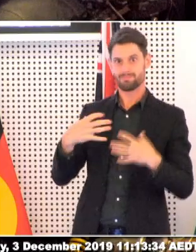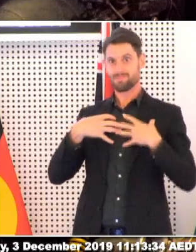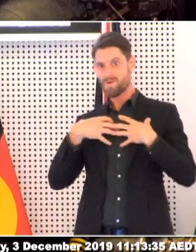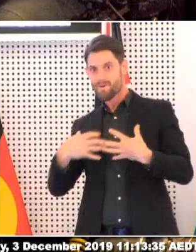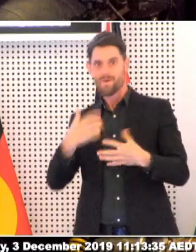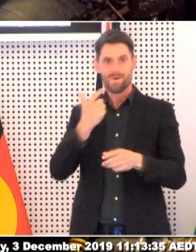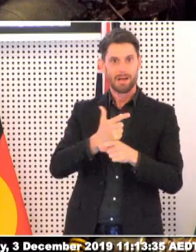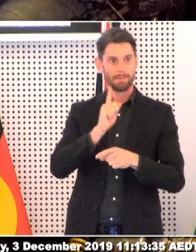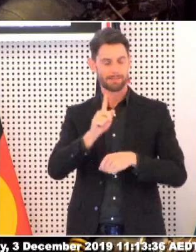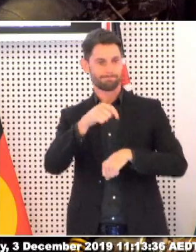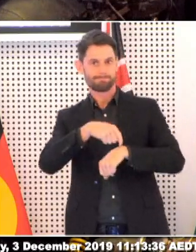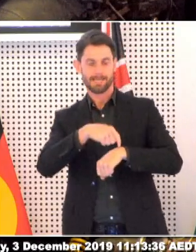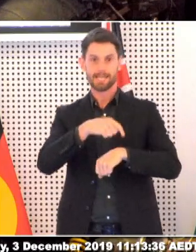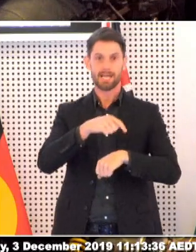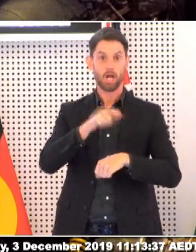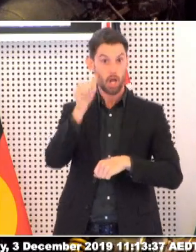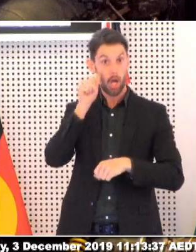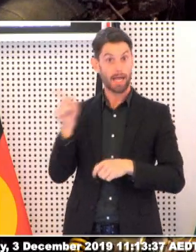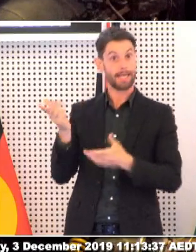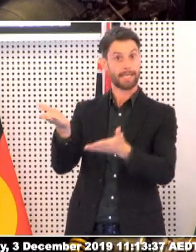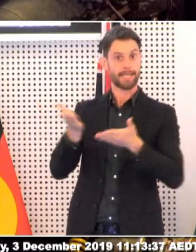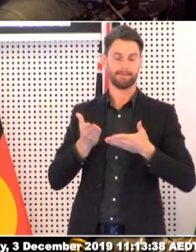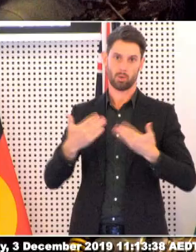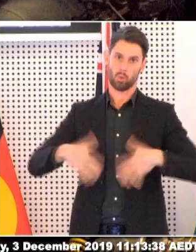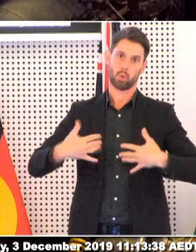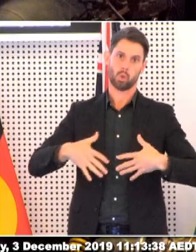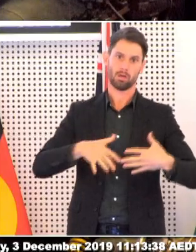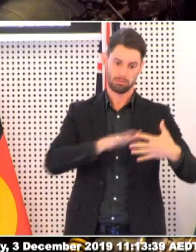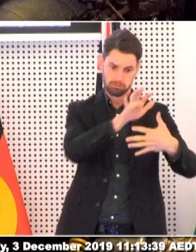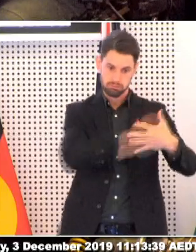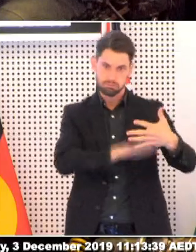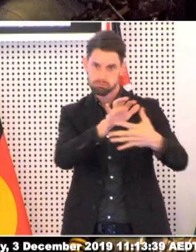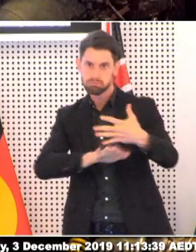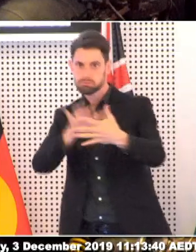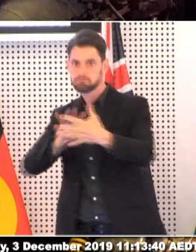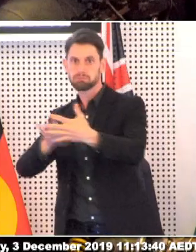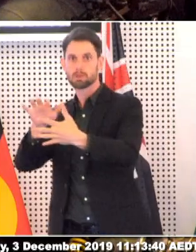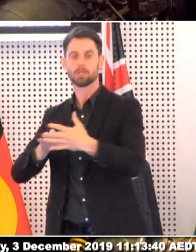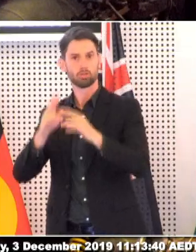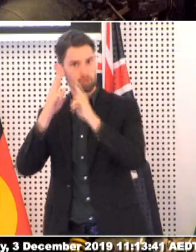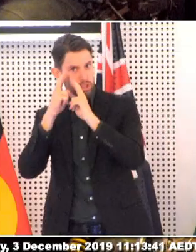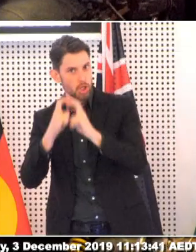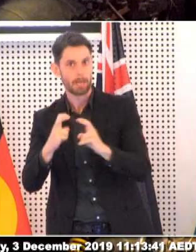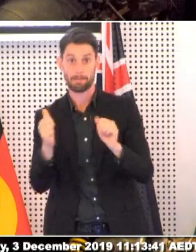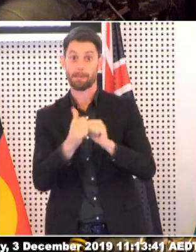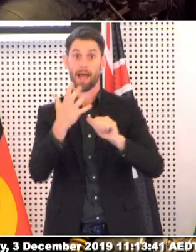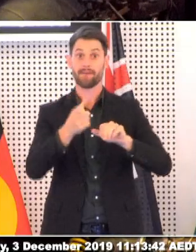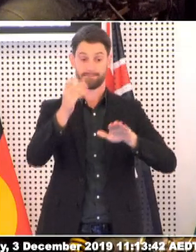questions, and she has provided all of her articles and research papers which explore